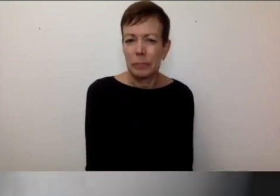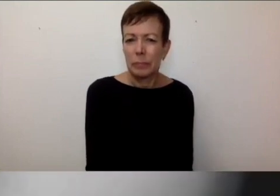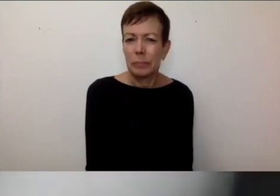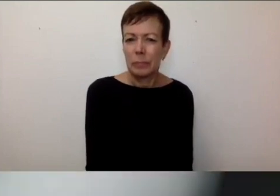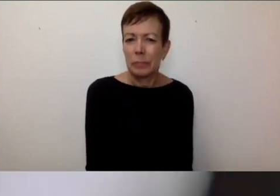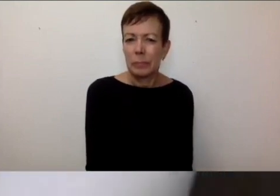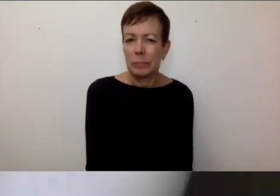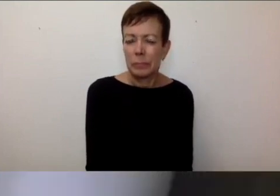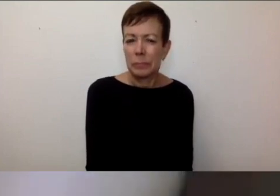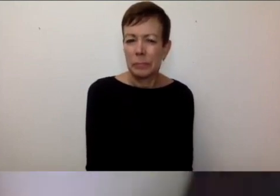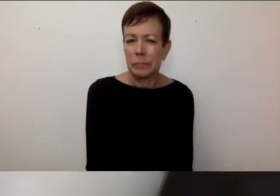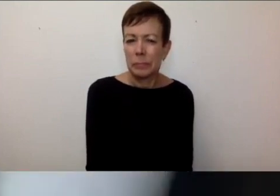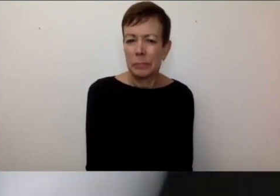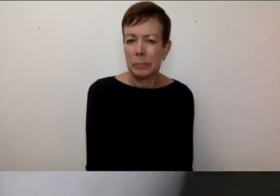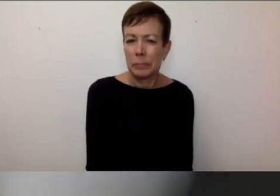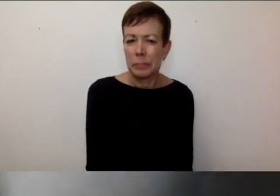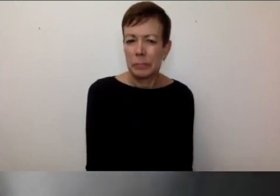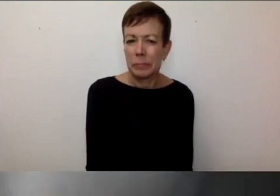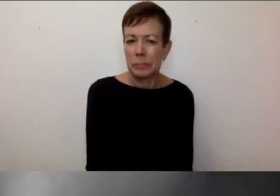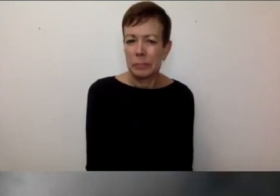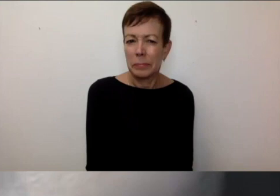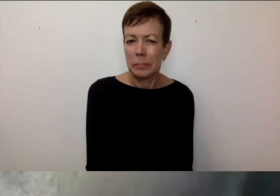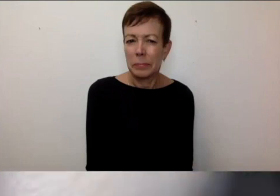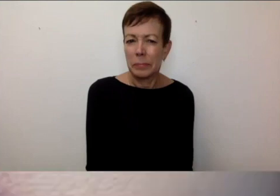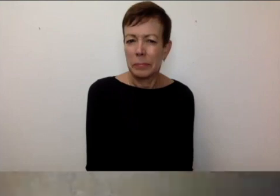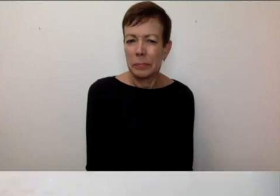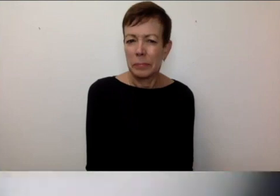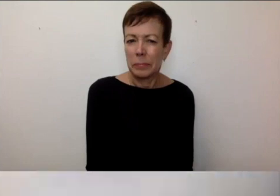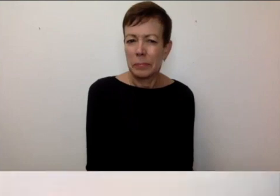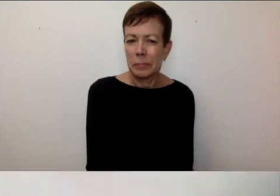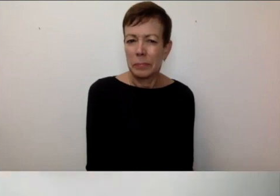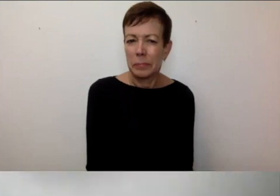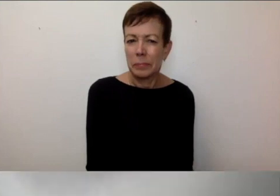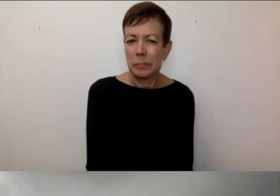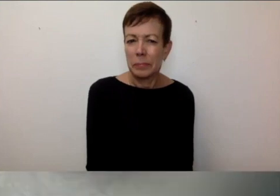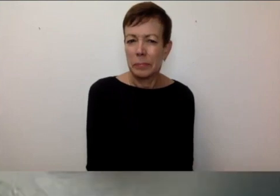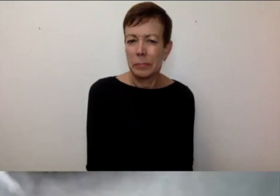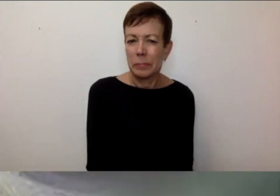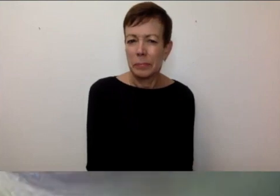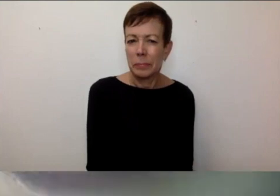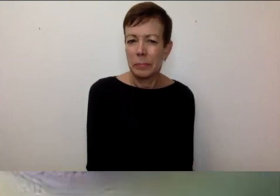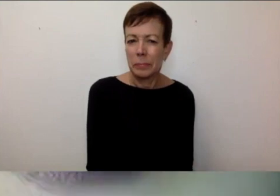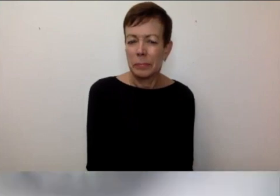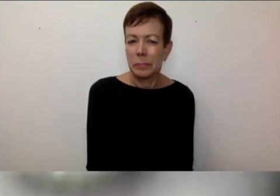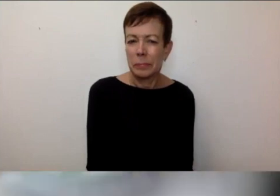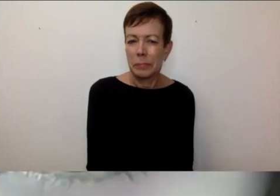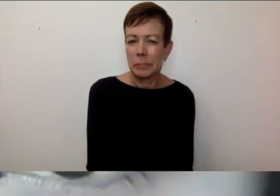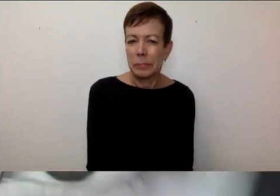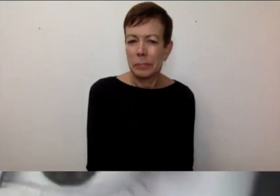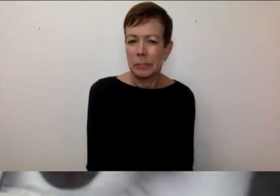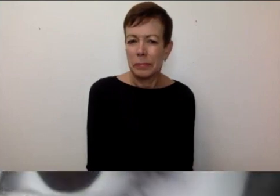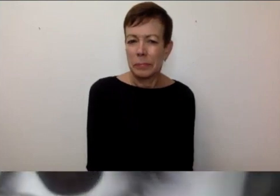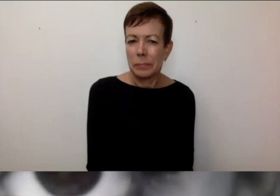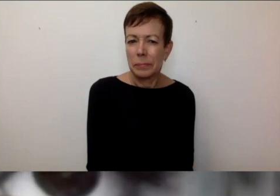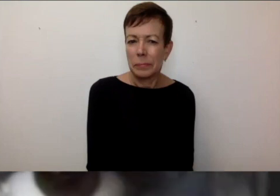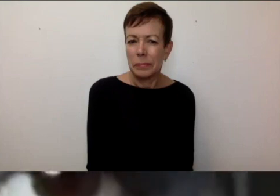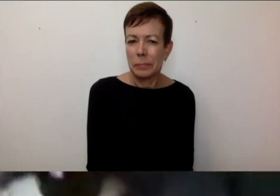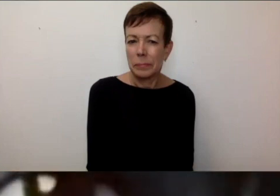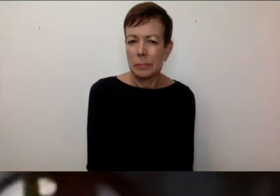confront the growing precarious consisting of millions of people